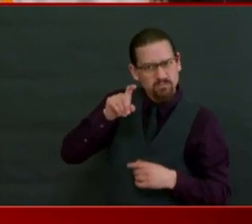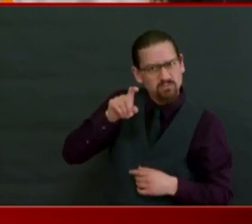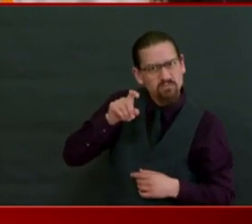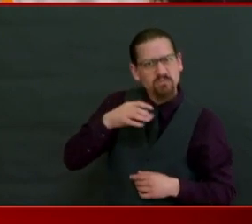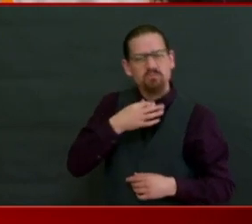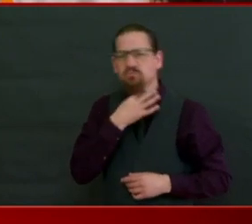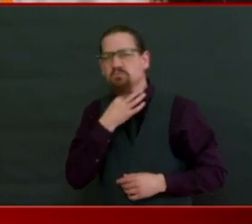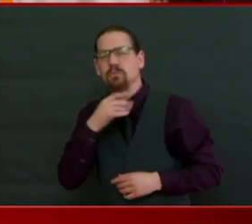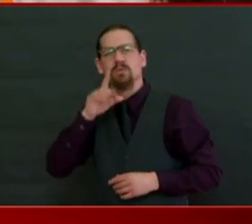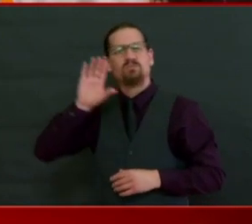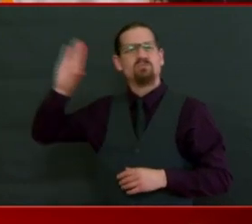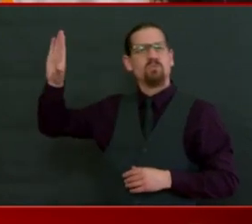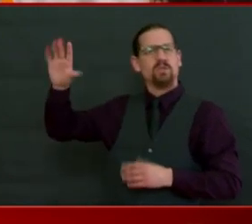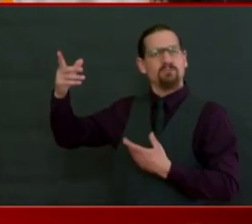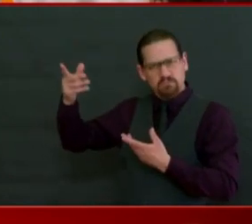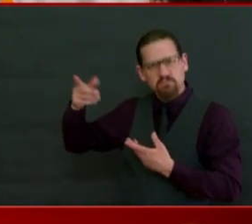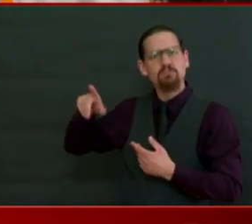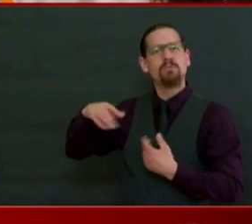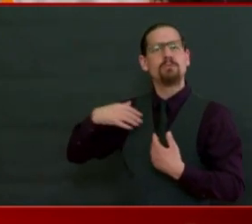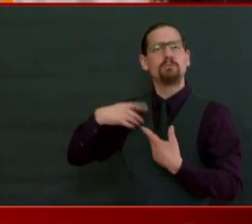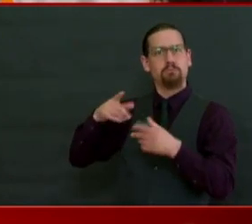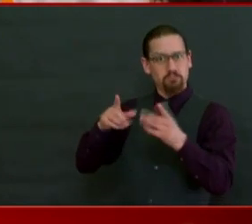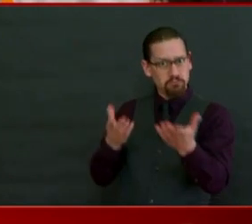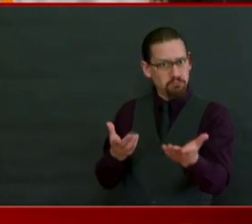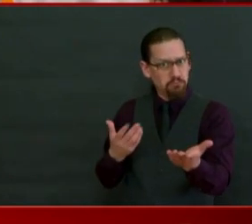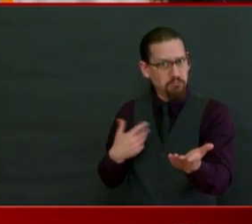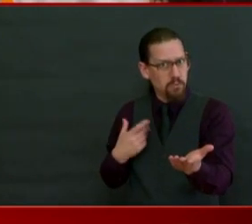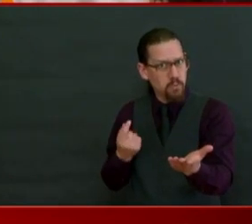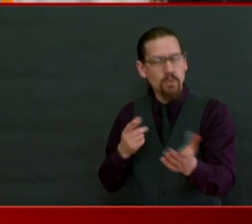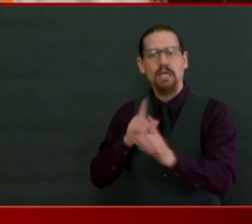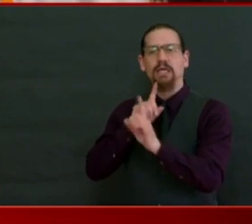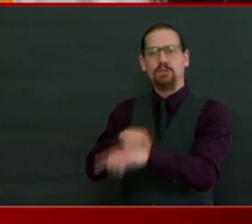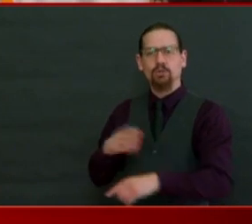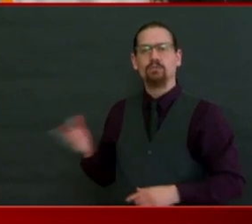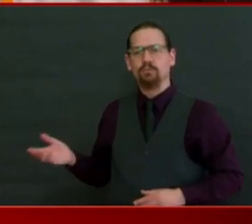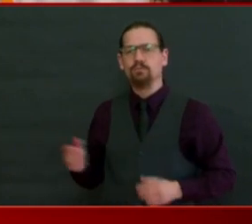ARE BEING DONE LOCALLY? THESE TESTS THAT ARE REFERRED